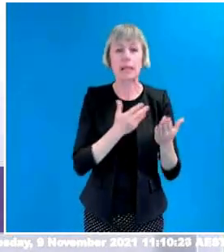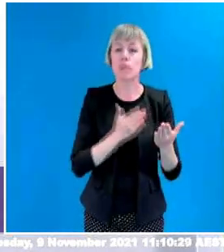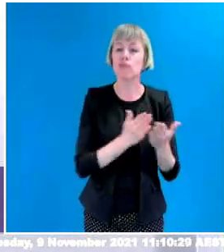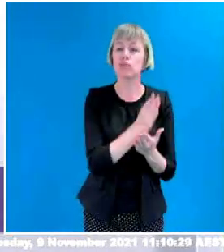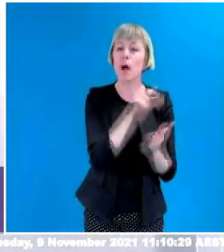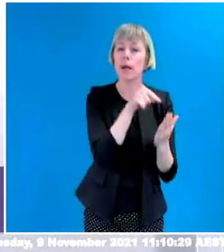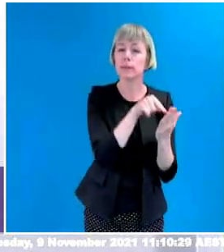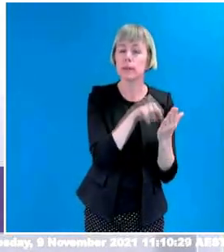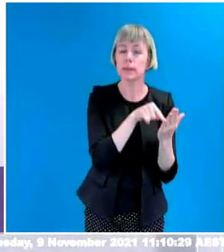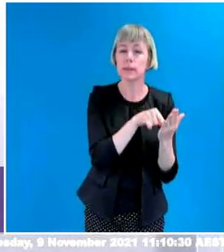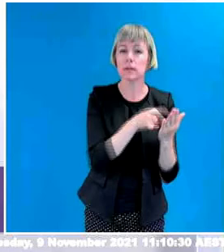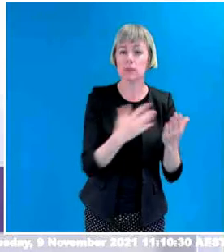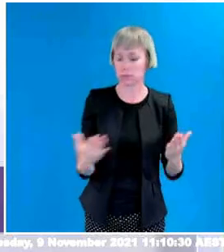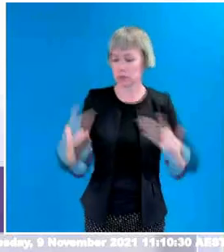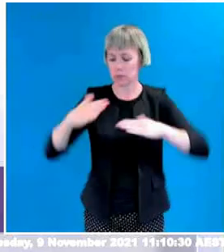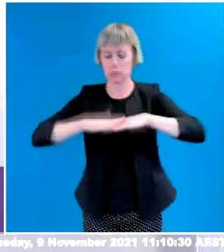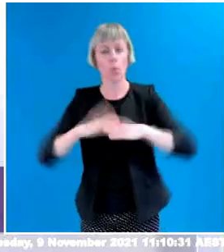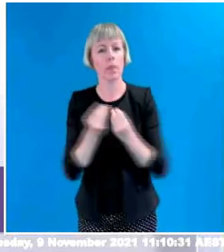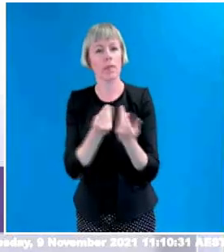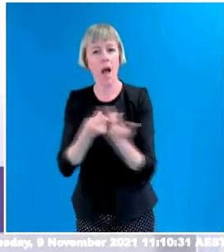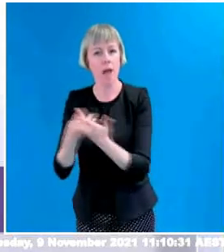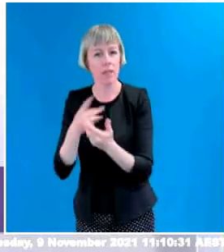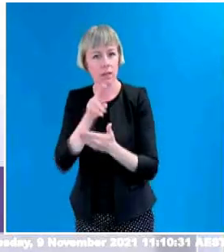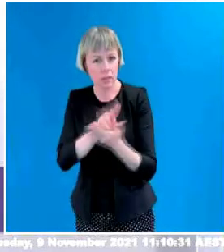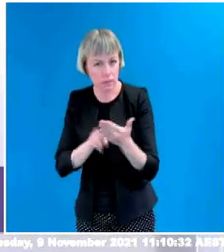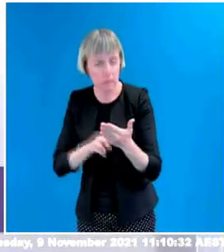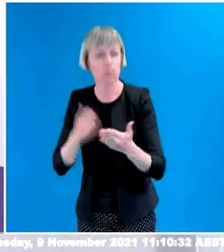concept of transformative equality.